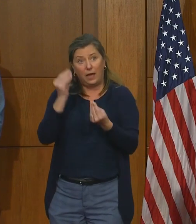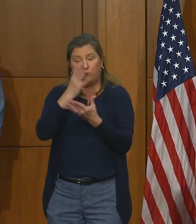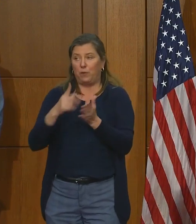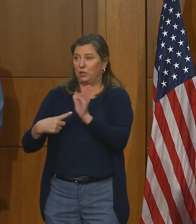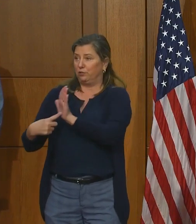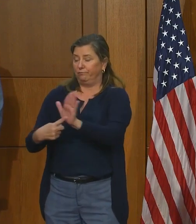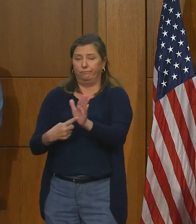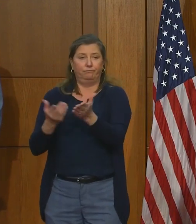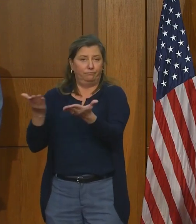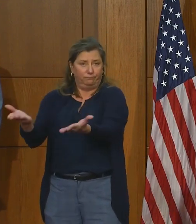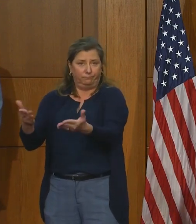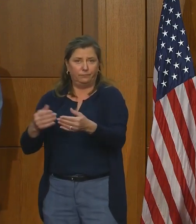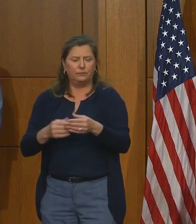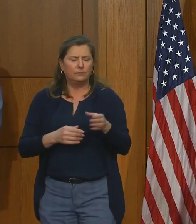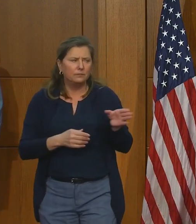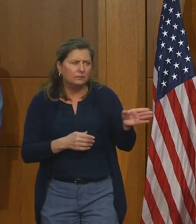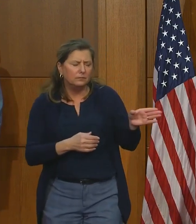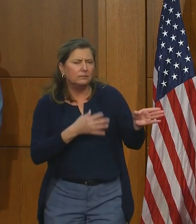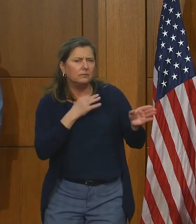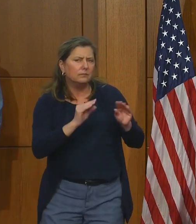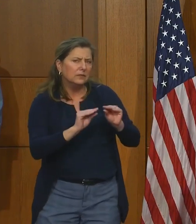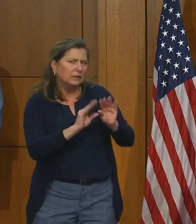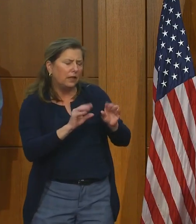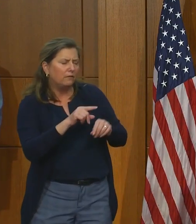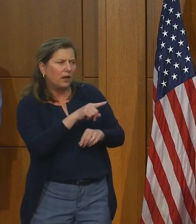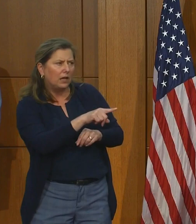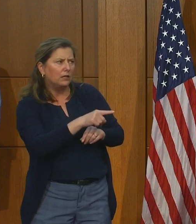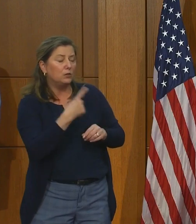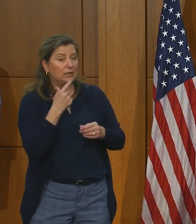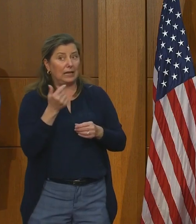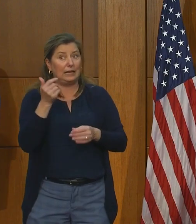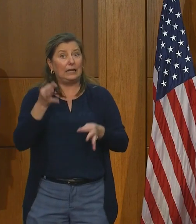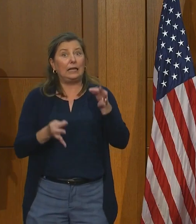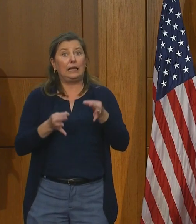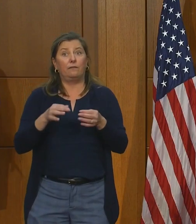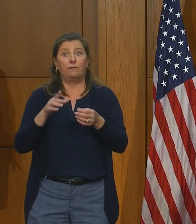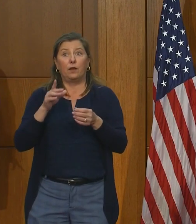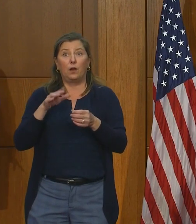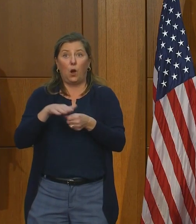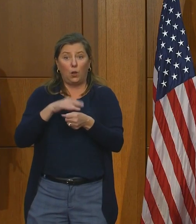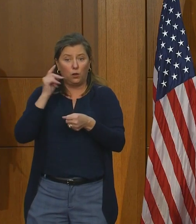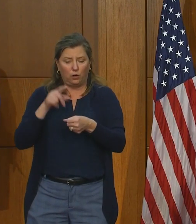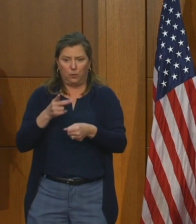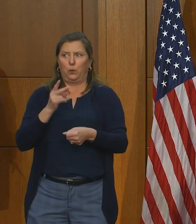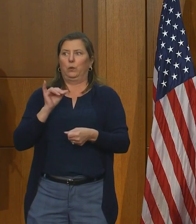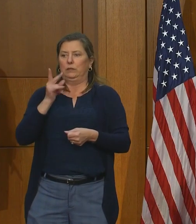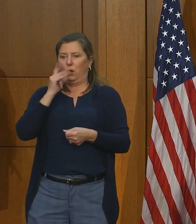REQUEST AND THAT TODAY WITH